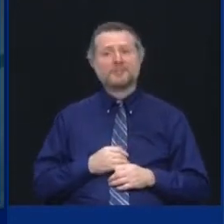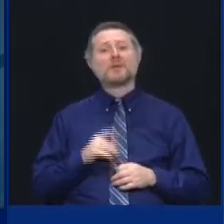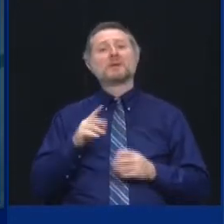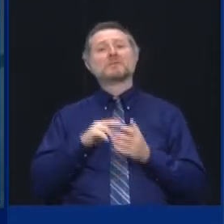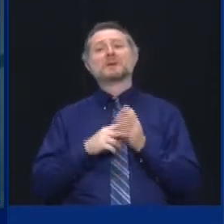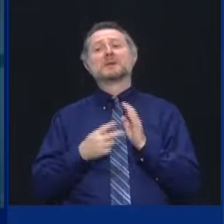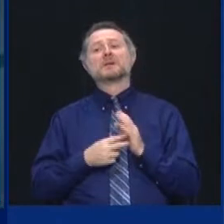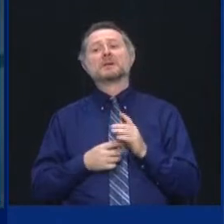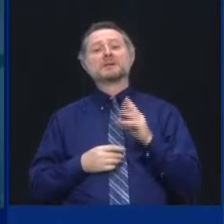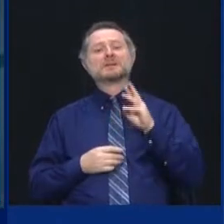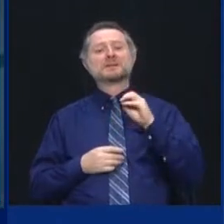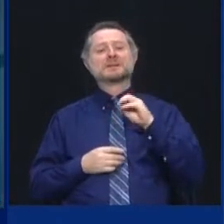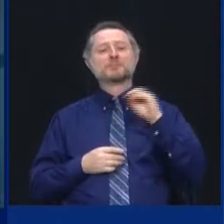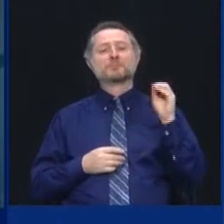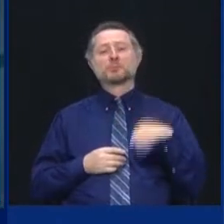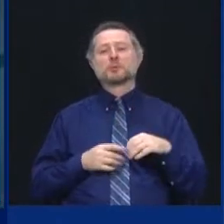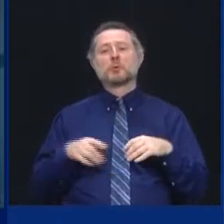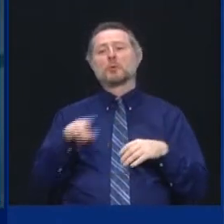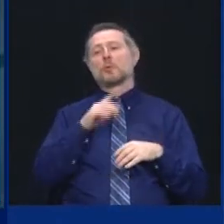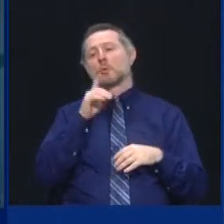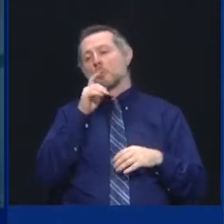KEY TO DEFEATING COVID AND WE'RE